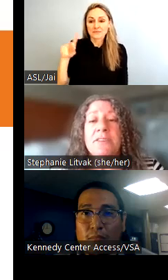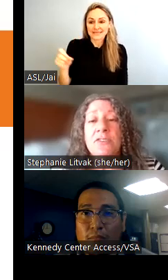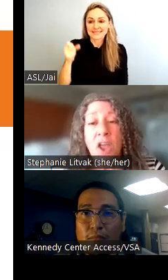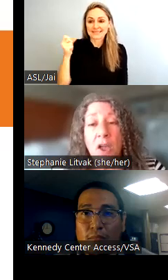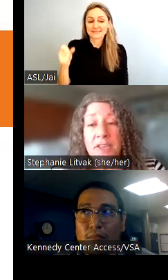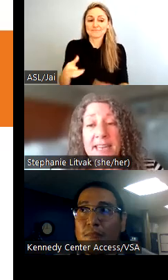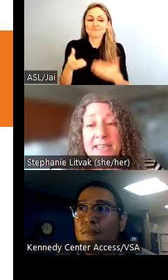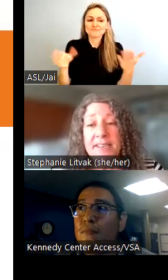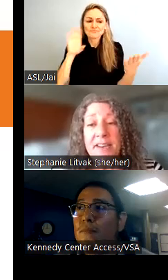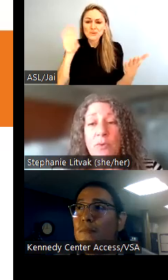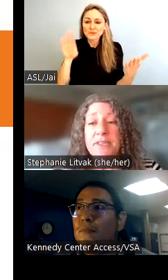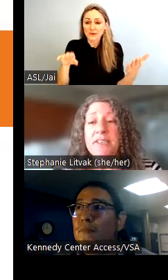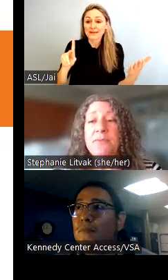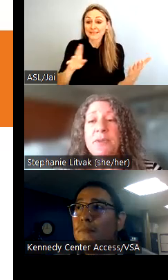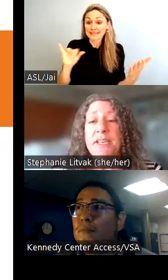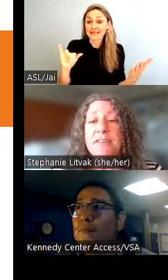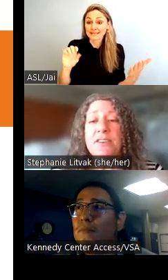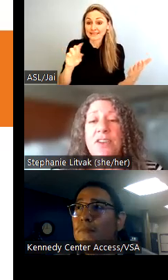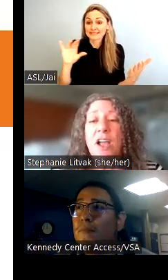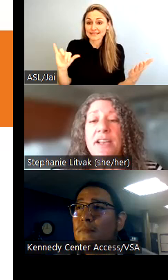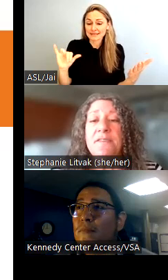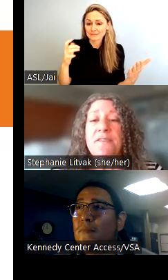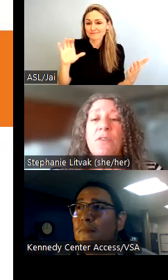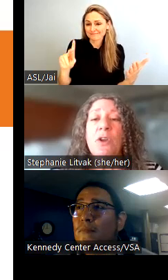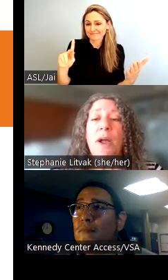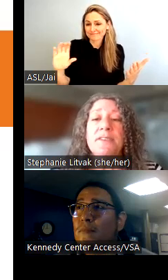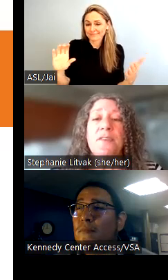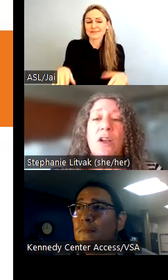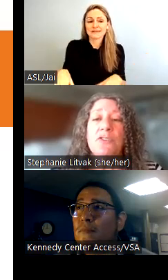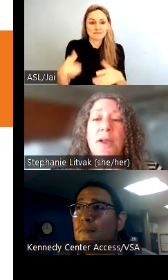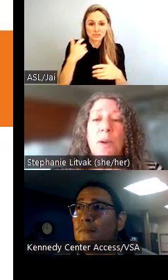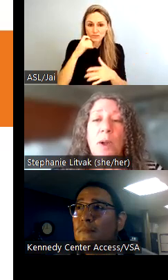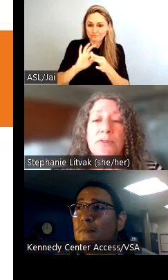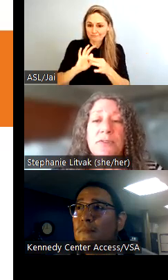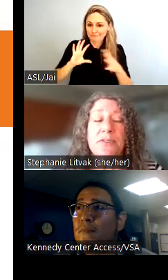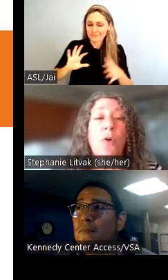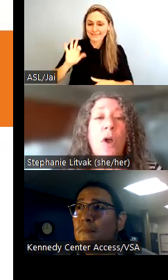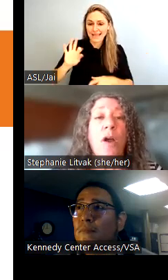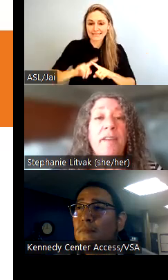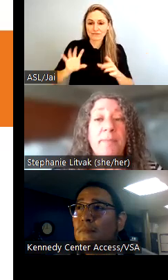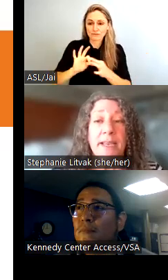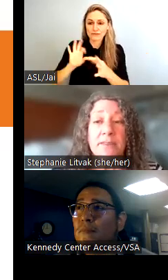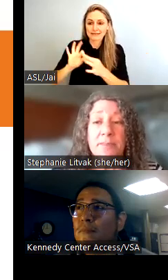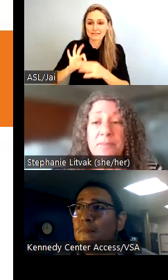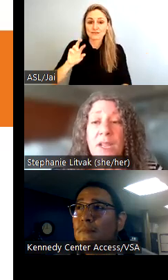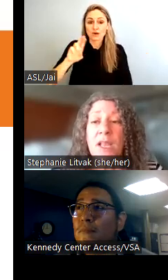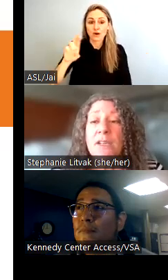As you know the Kennedy Center recently released nine different requests for contract proposals or RFPs.